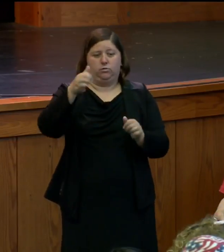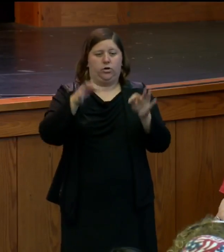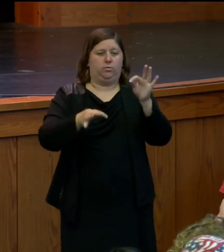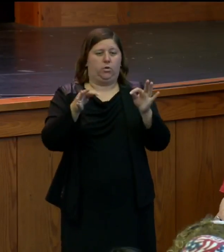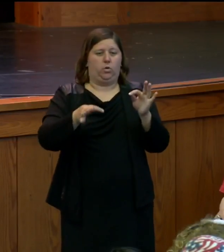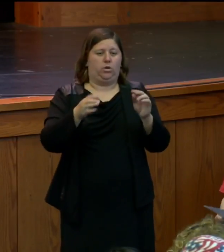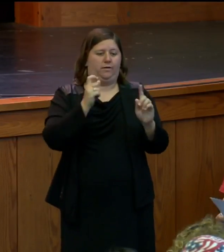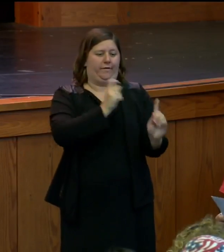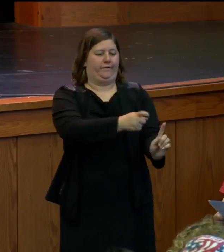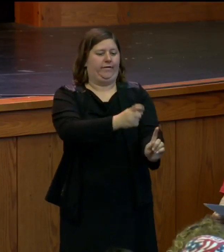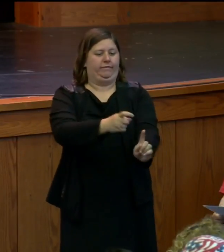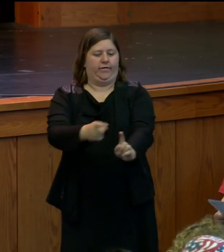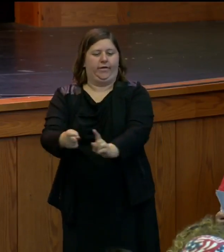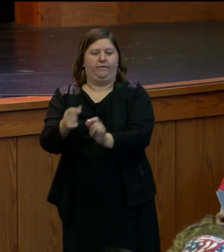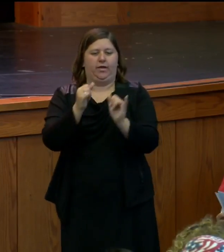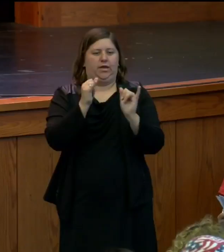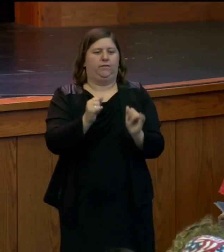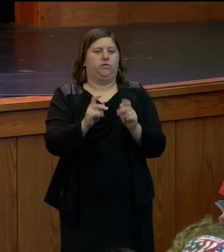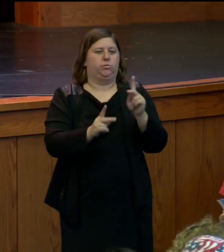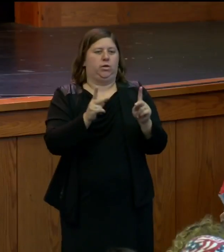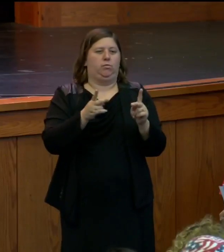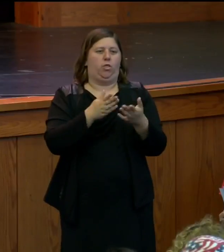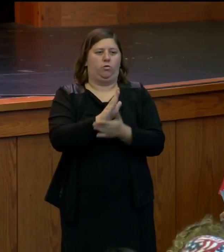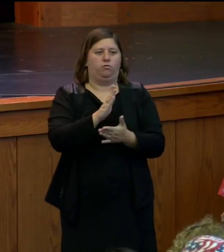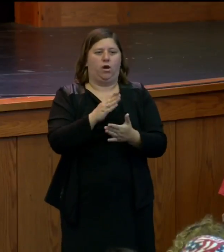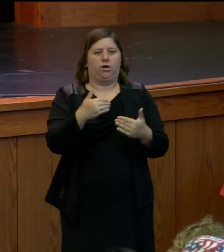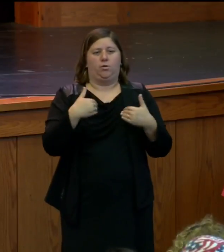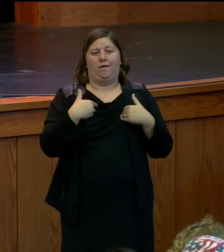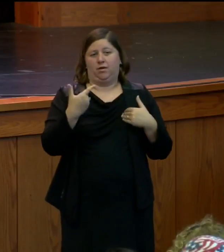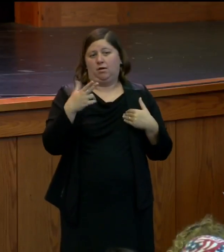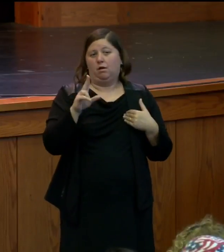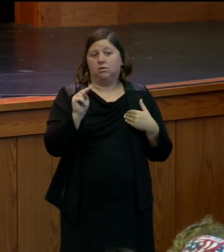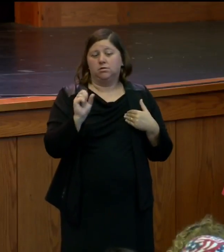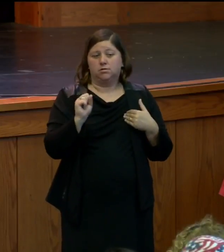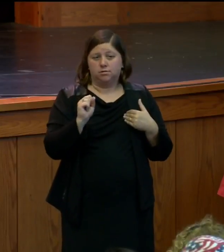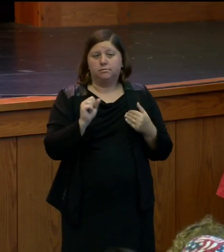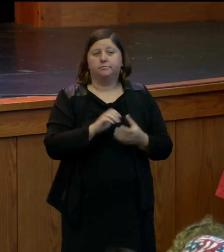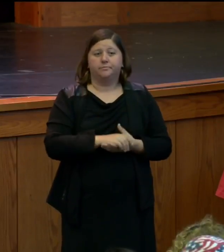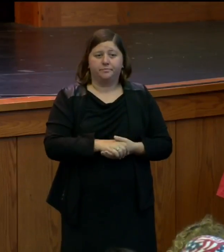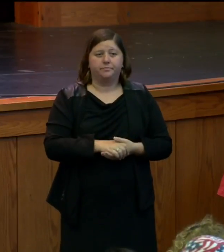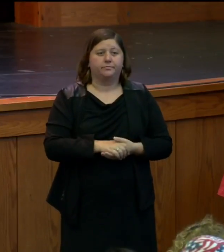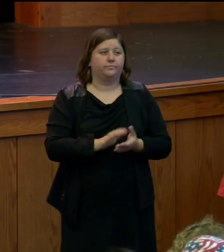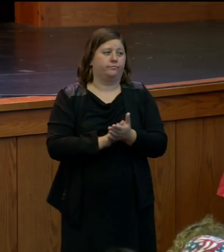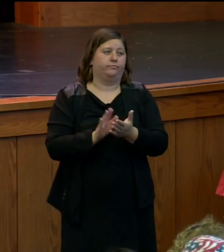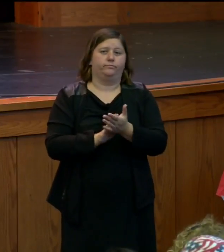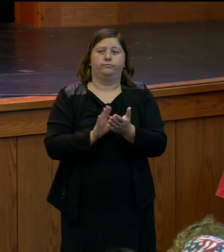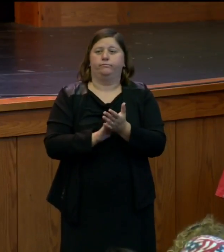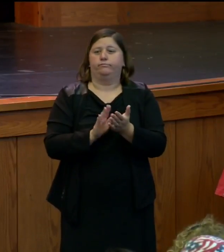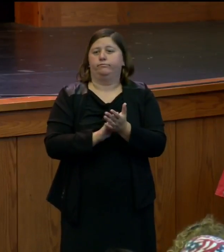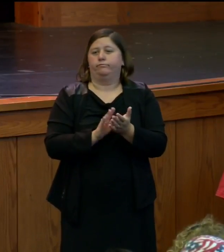INDIVIDUALS THE RIGHT TO BEAR ARMS.